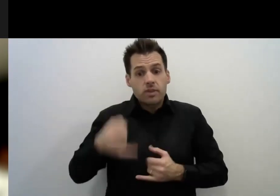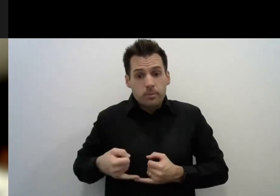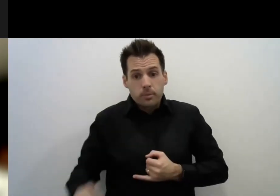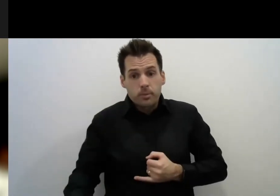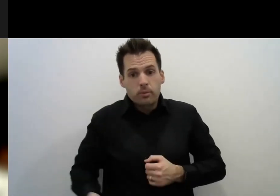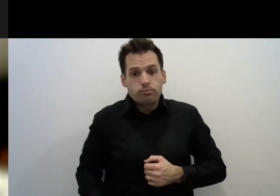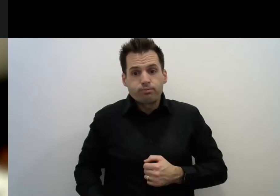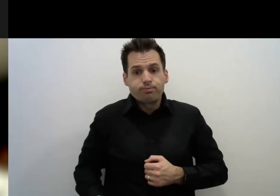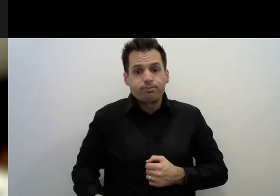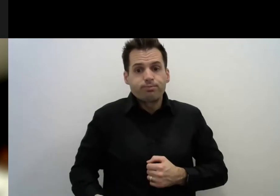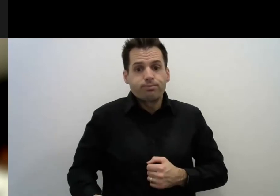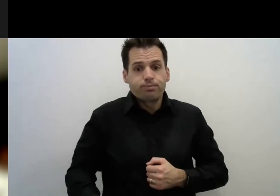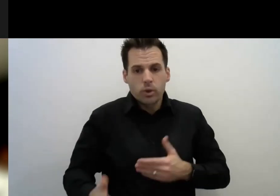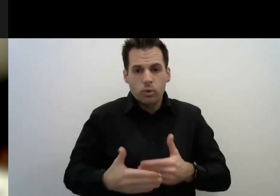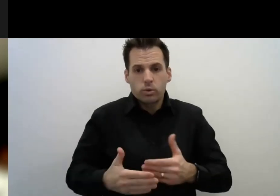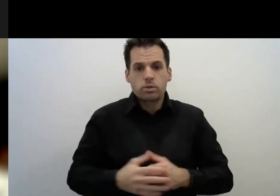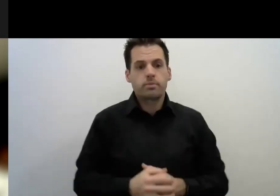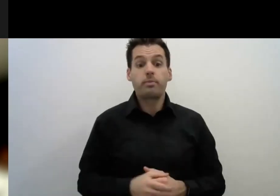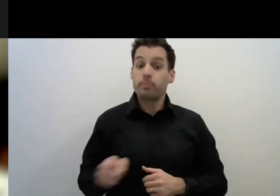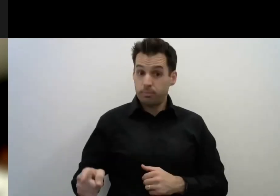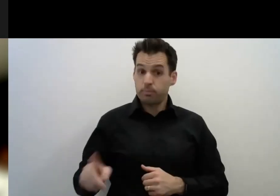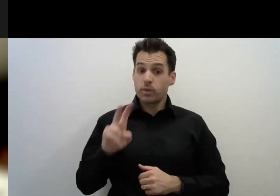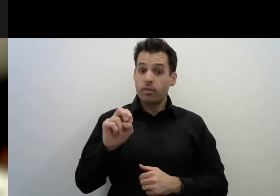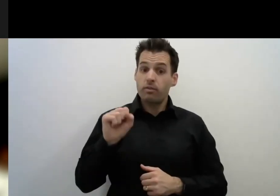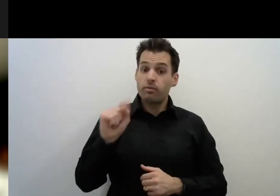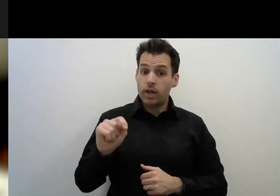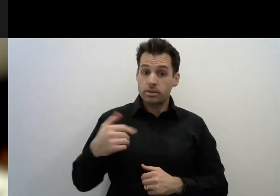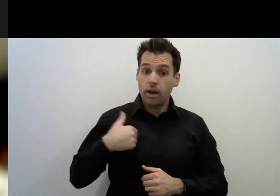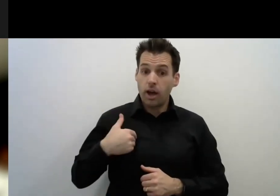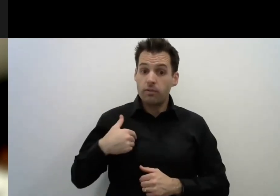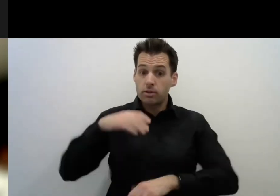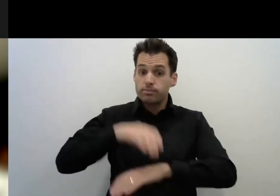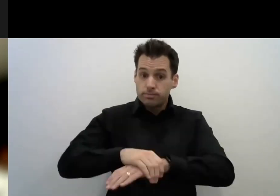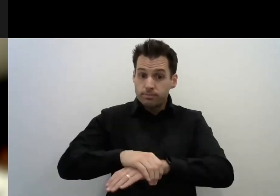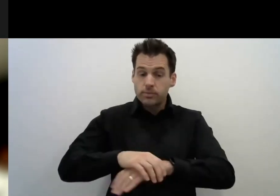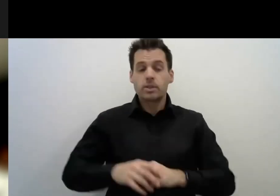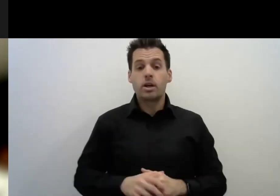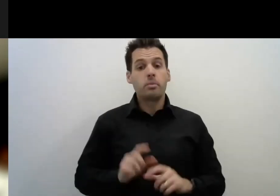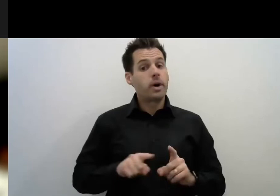um she does wear a vest but she's always paying attention to me she's not looking